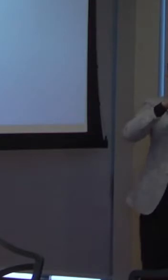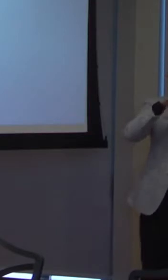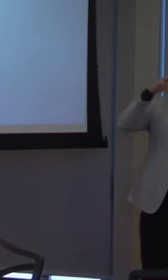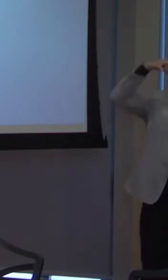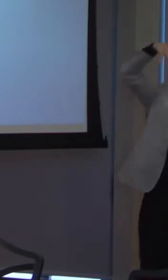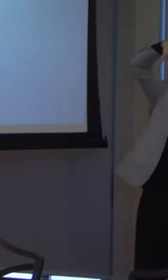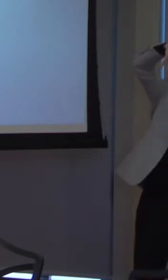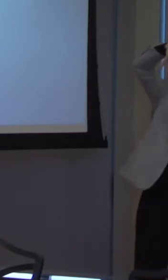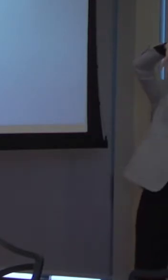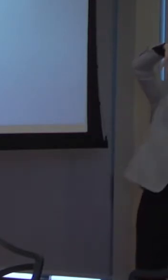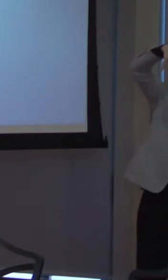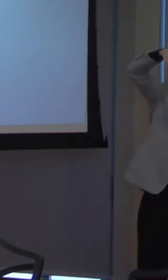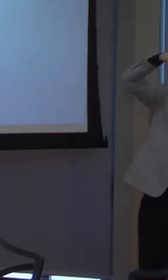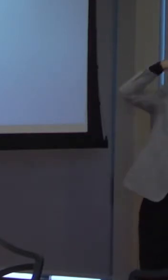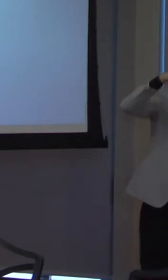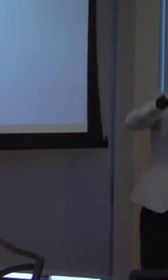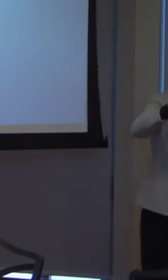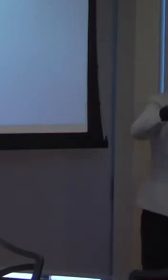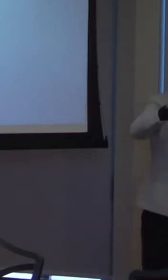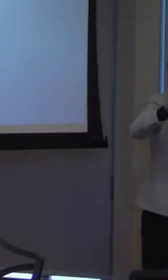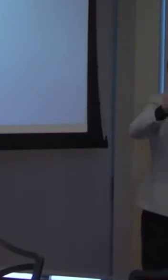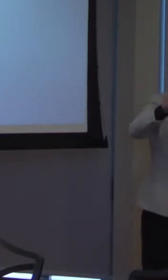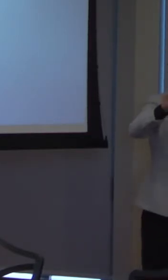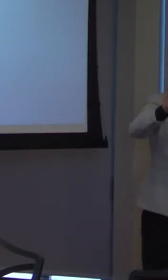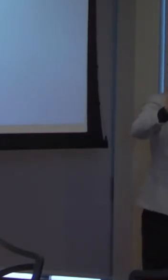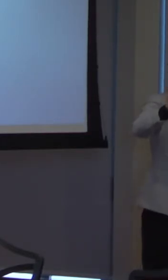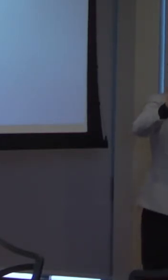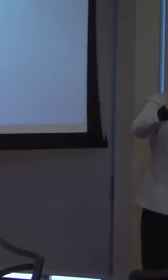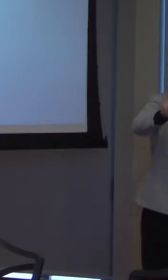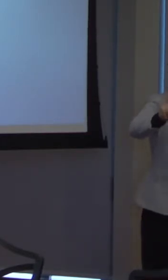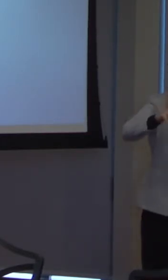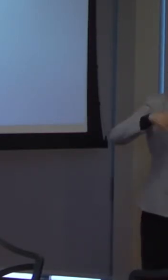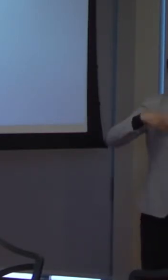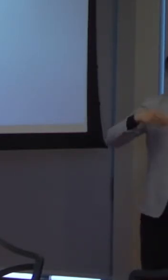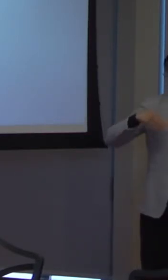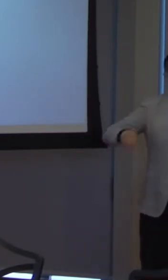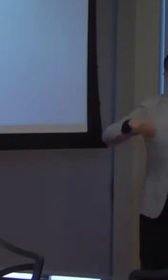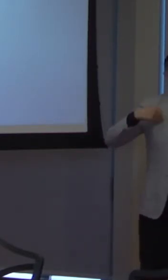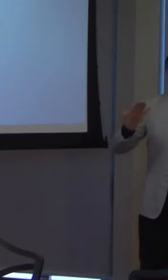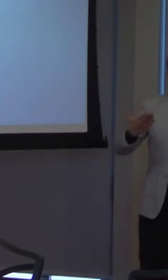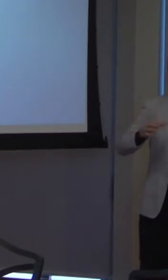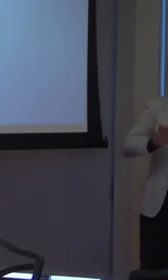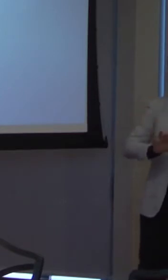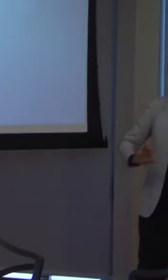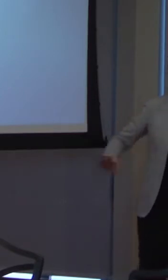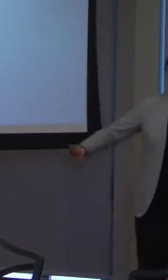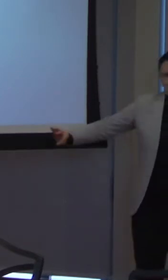orbital sheet thing, just so that, even if they can't stand up to look over the sheet,